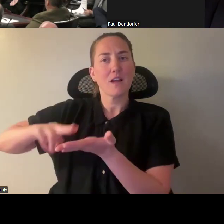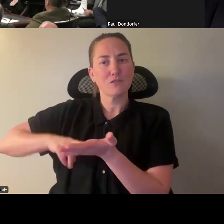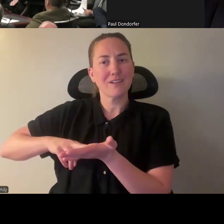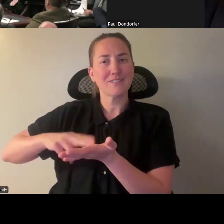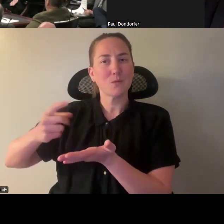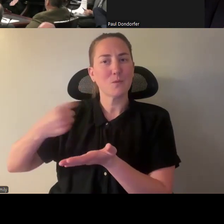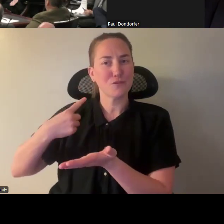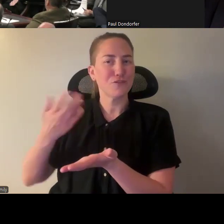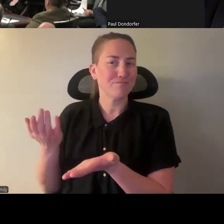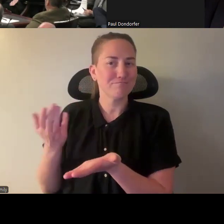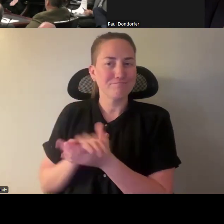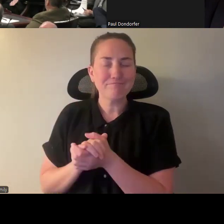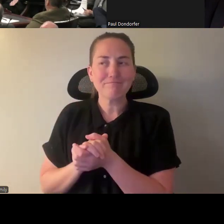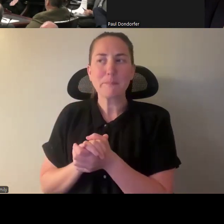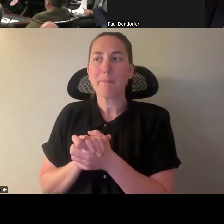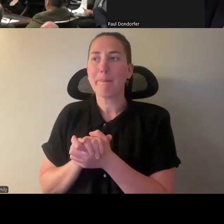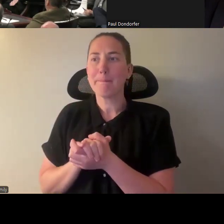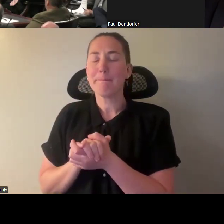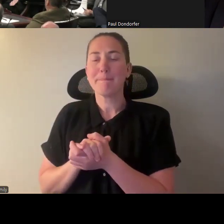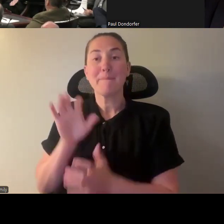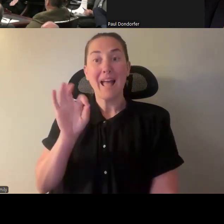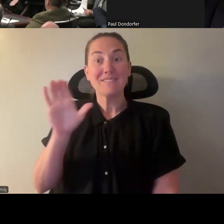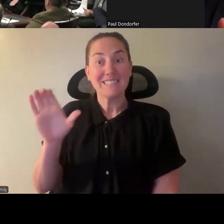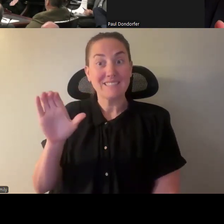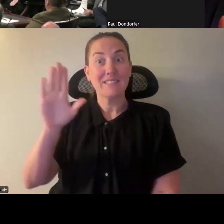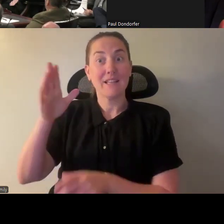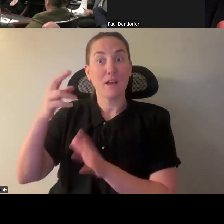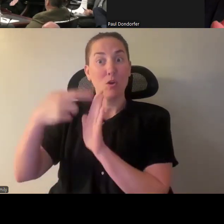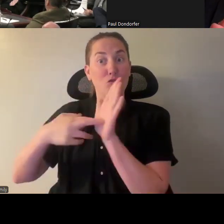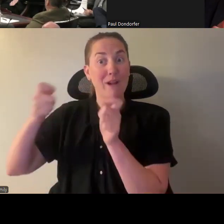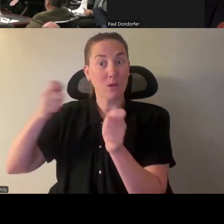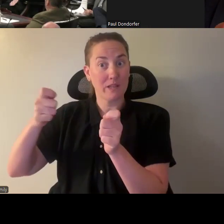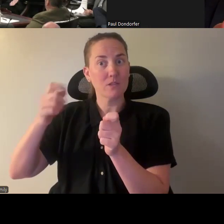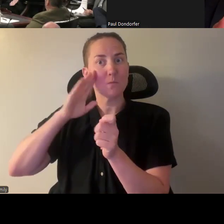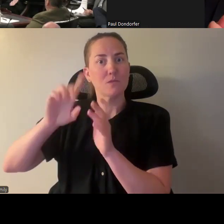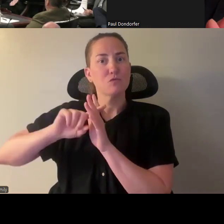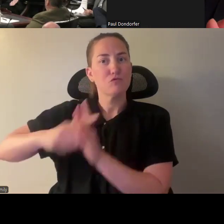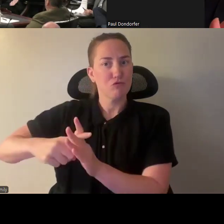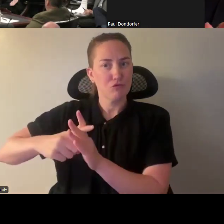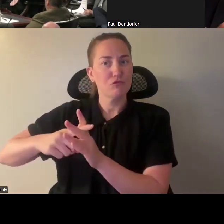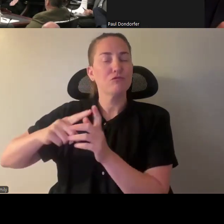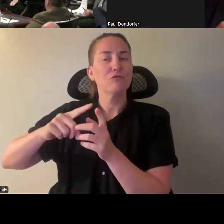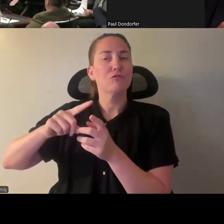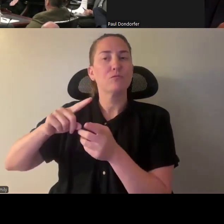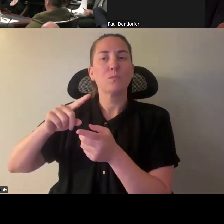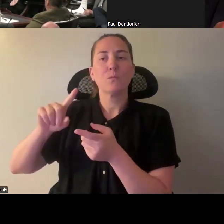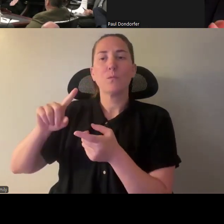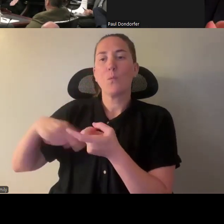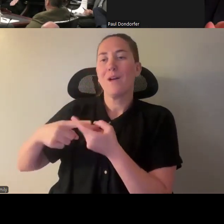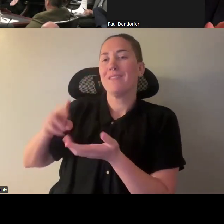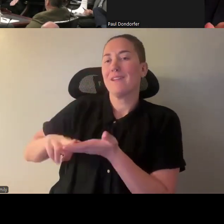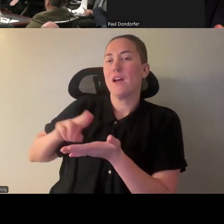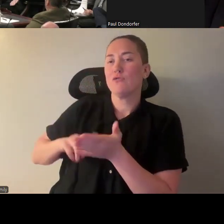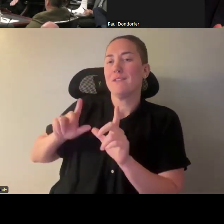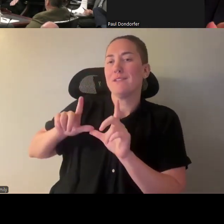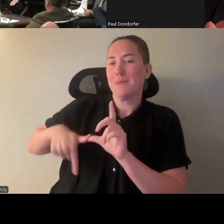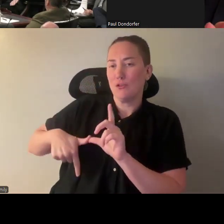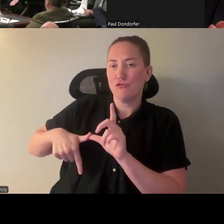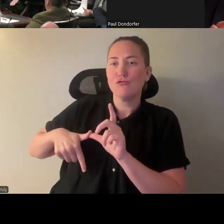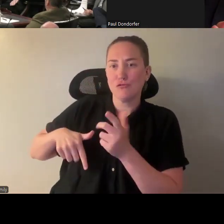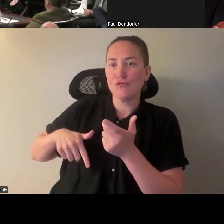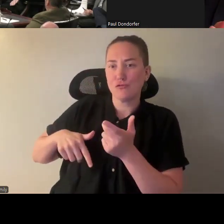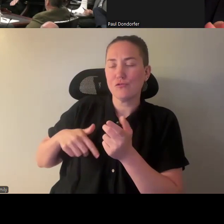ultimately Um so the FCC regulations kick in when uh a contract expires and the the last term the